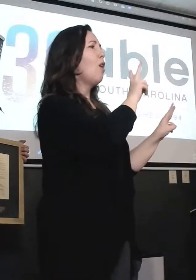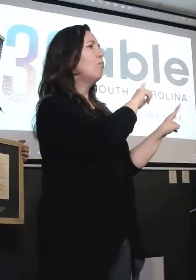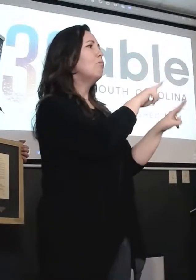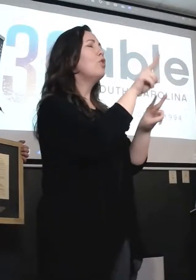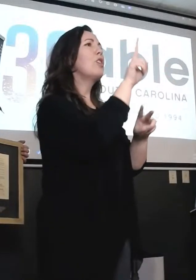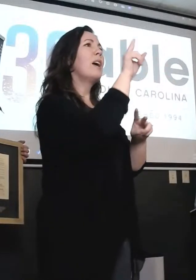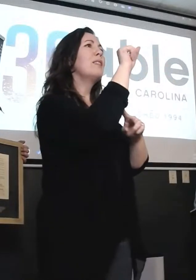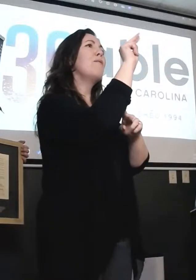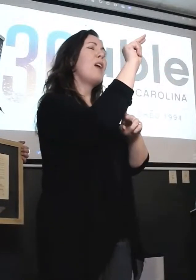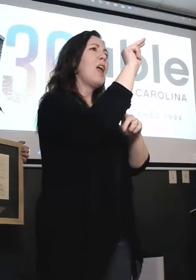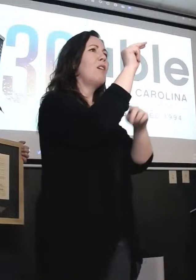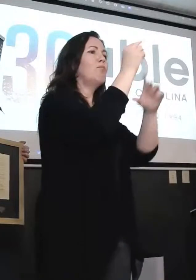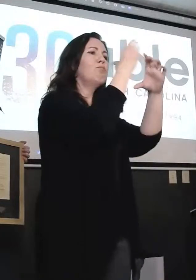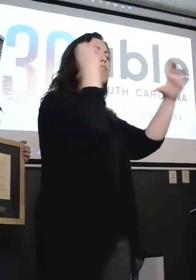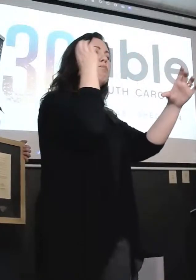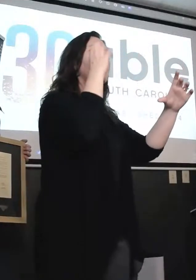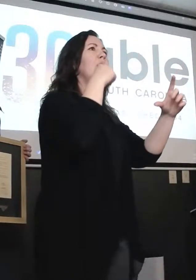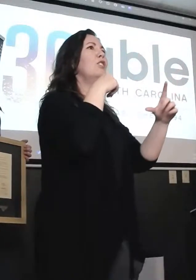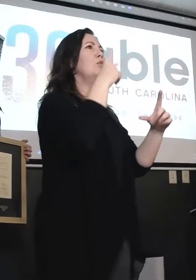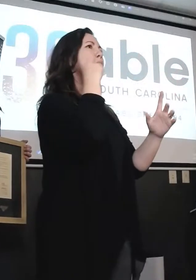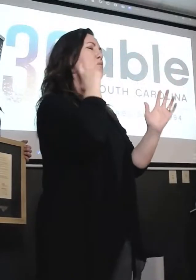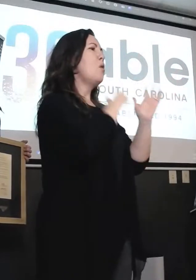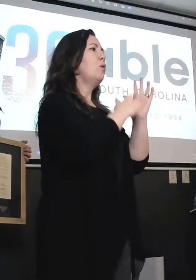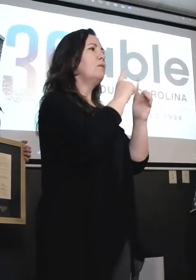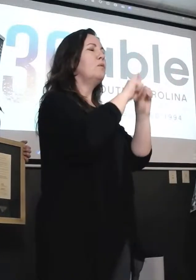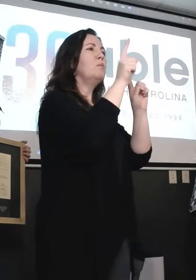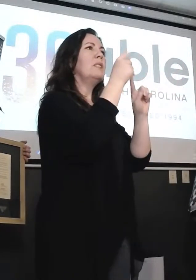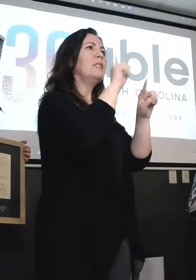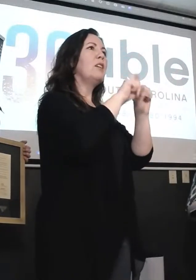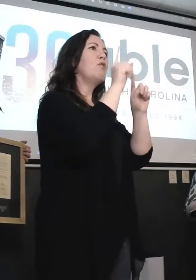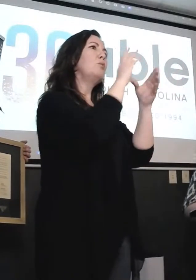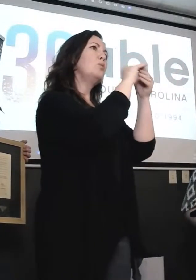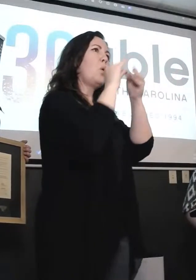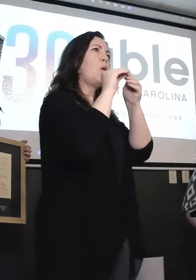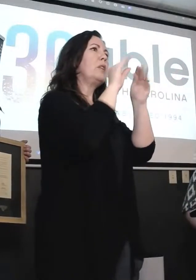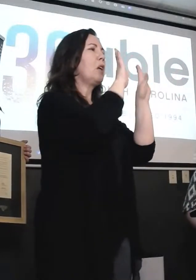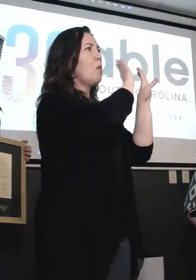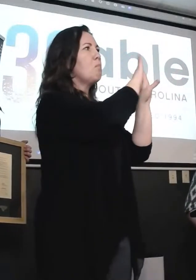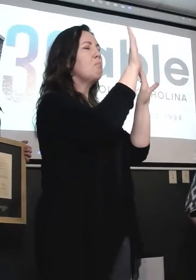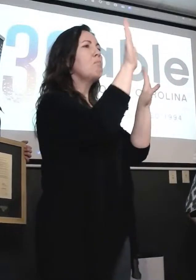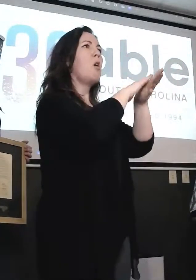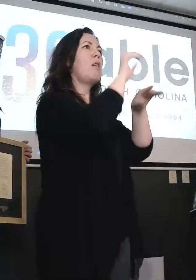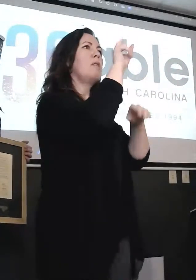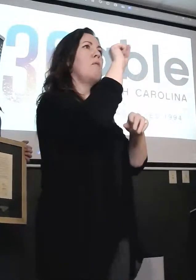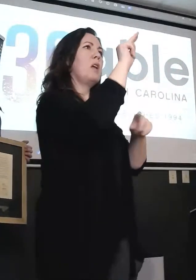does have a few stories from our past. Now I want to share with you another product that